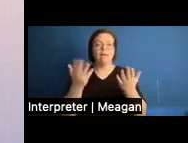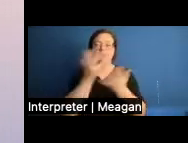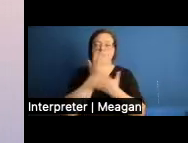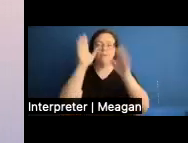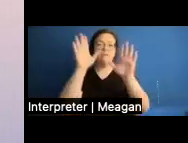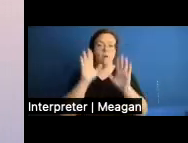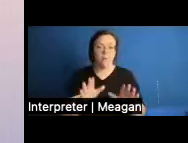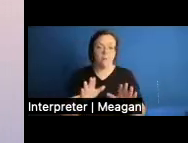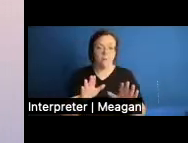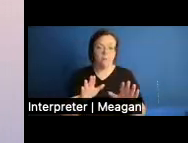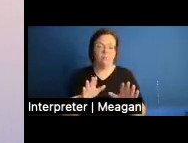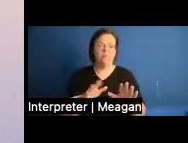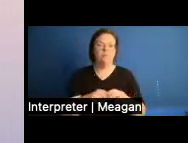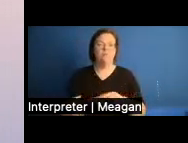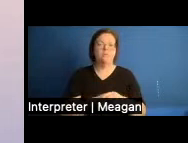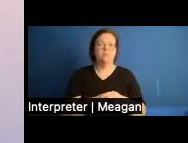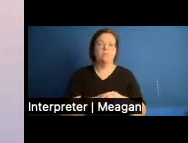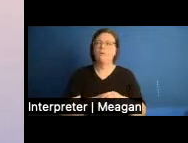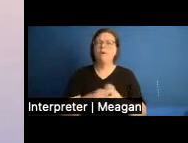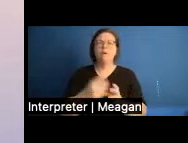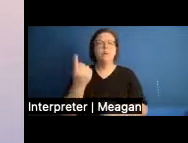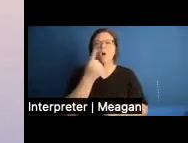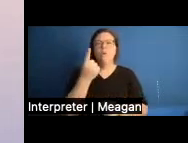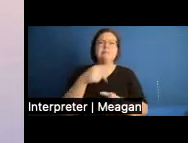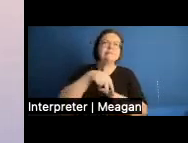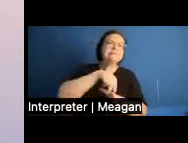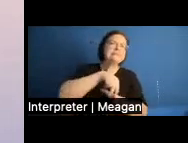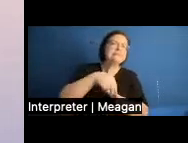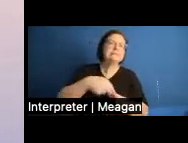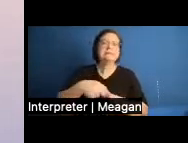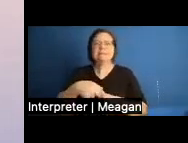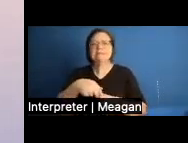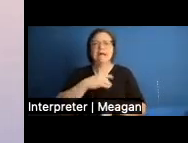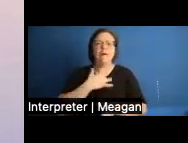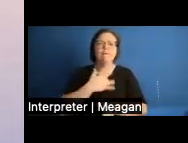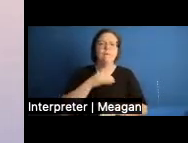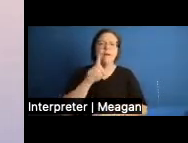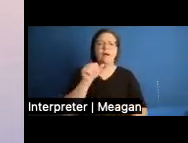And I'm constantly on the fence, even how I feel about Adrienne Rich here with this definition,